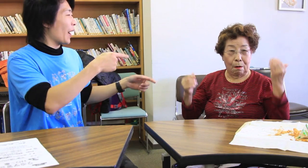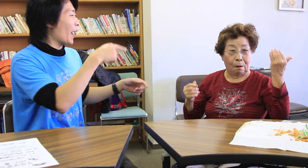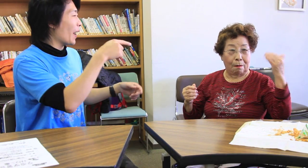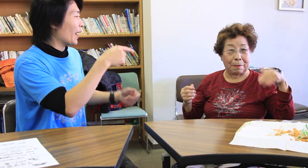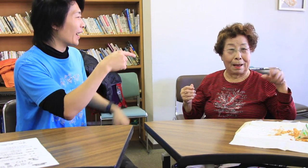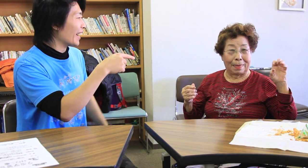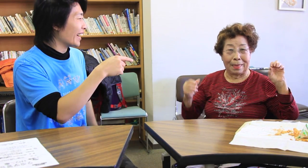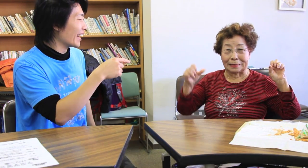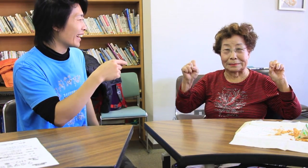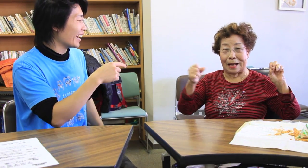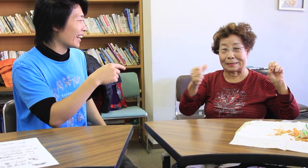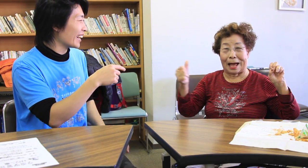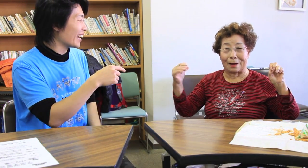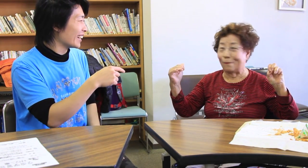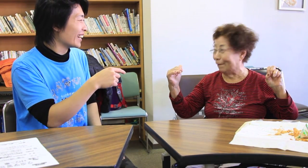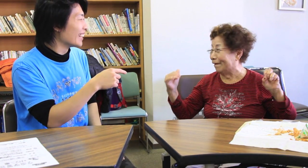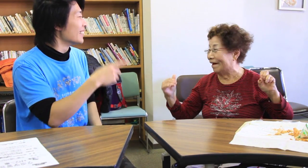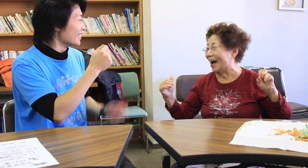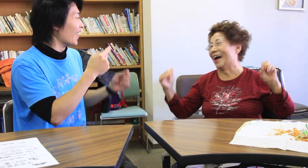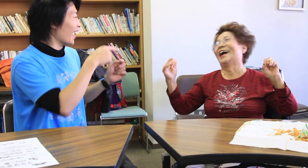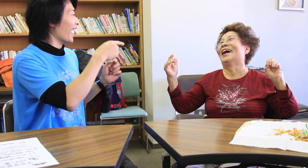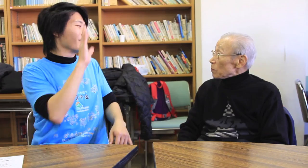Homae-san: Wow, signing with both hands.